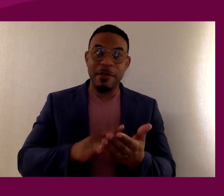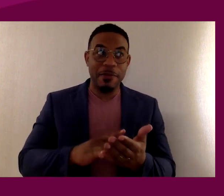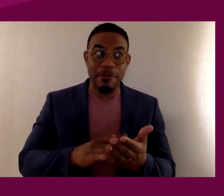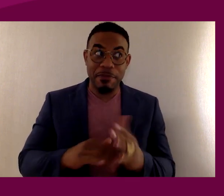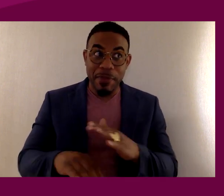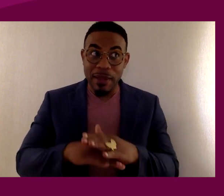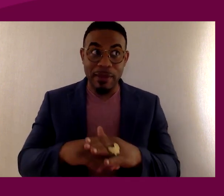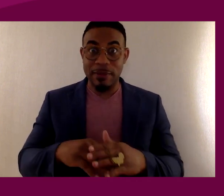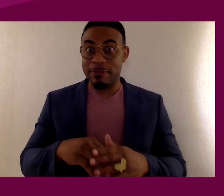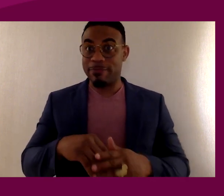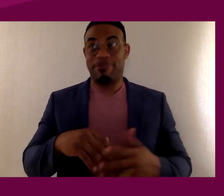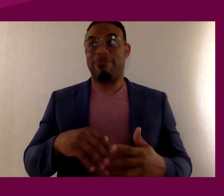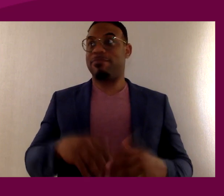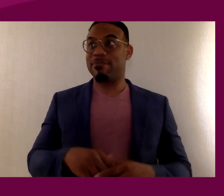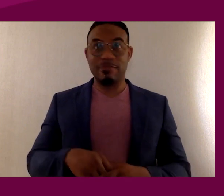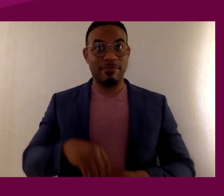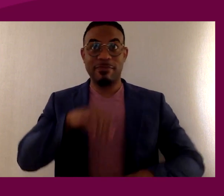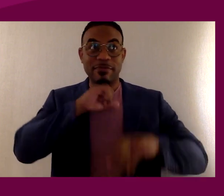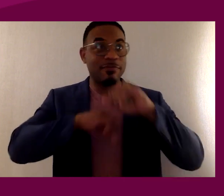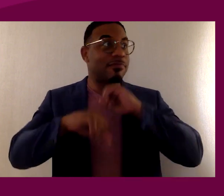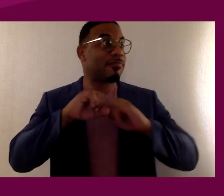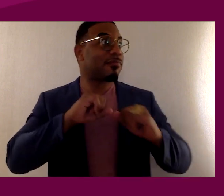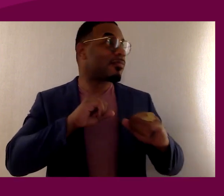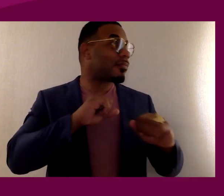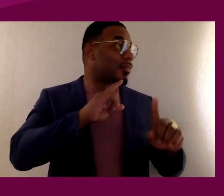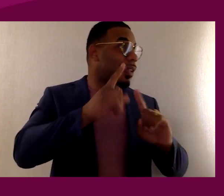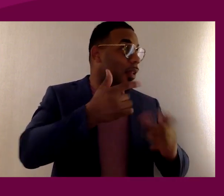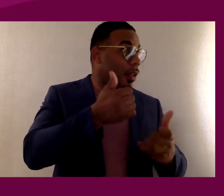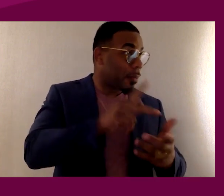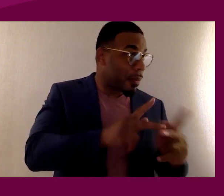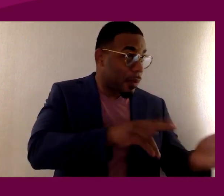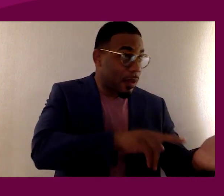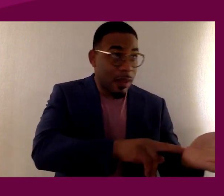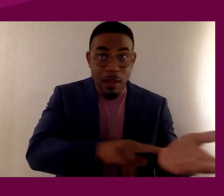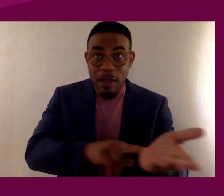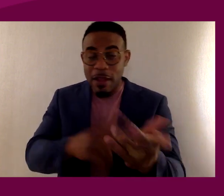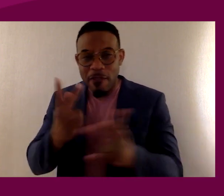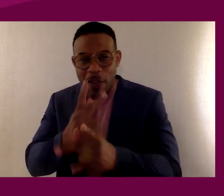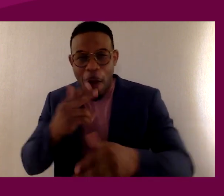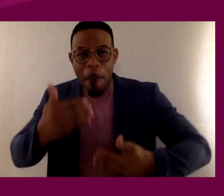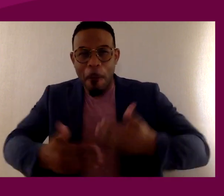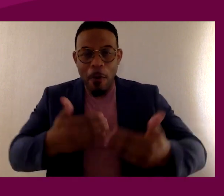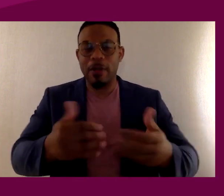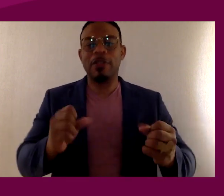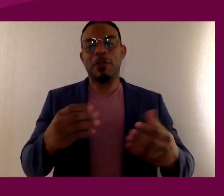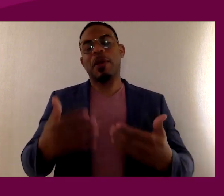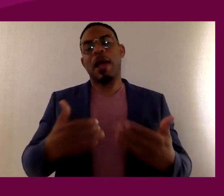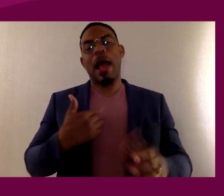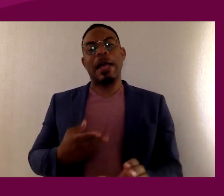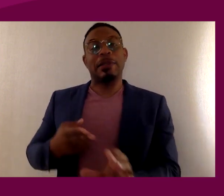an independent living center basically by talking to other people and figuring out as we went.